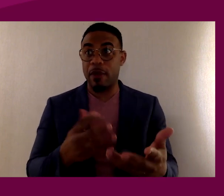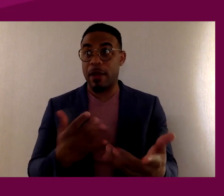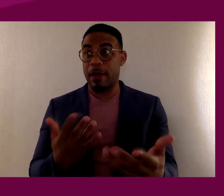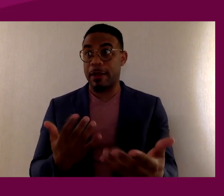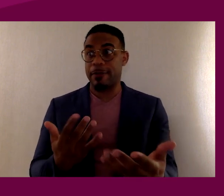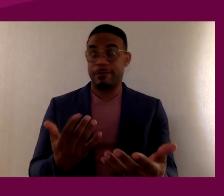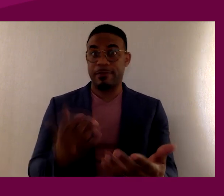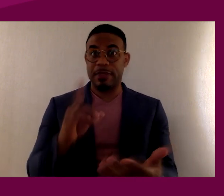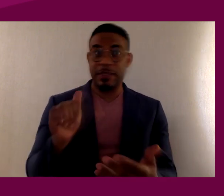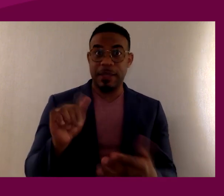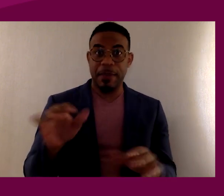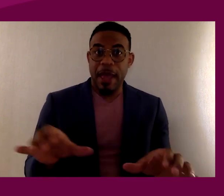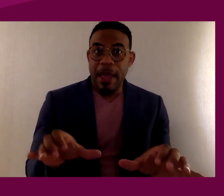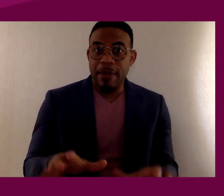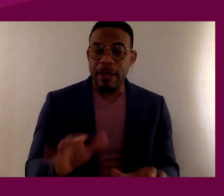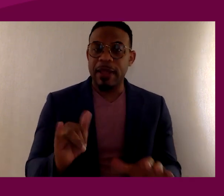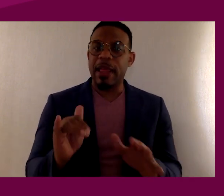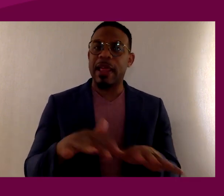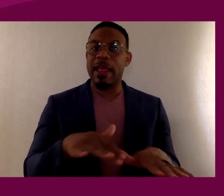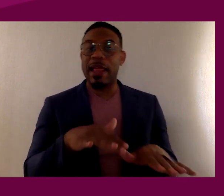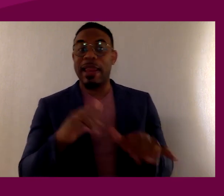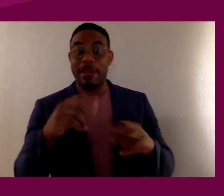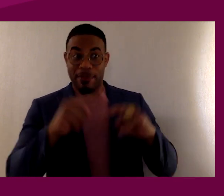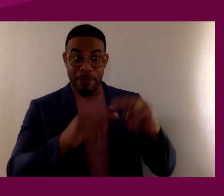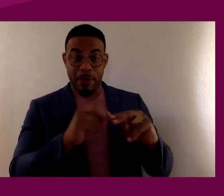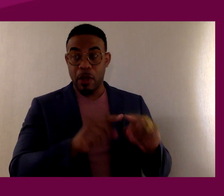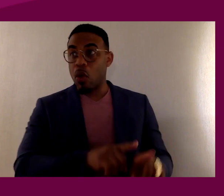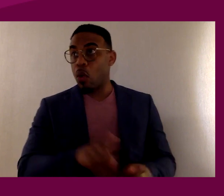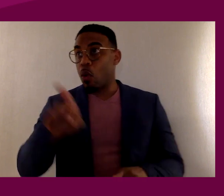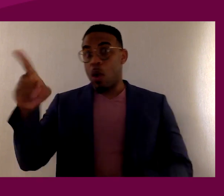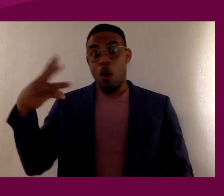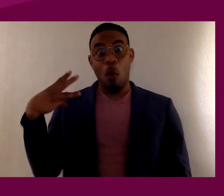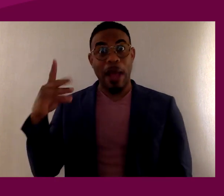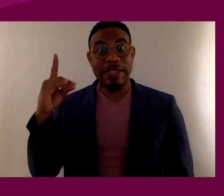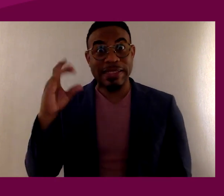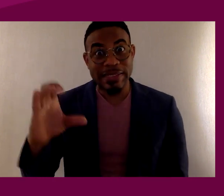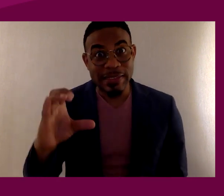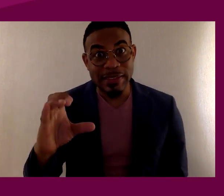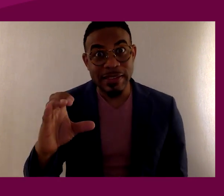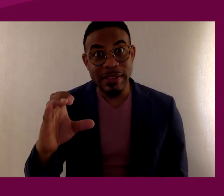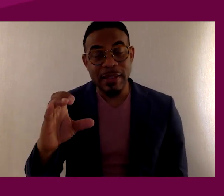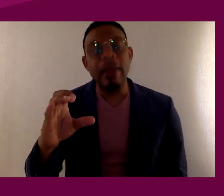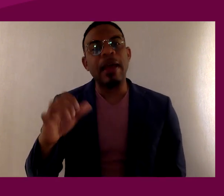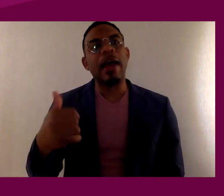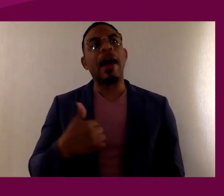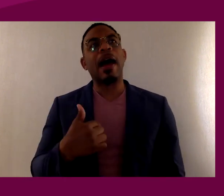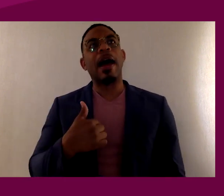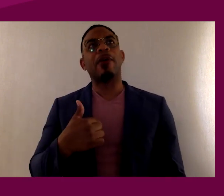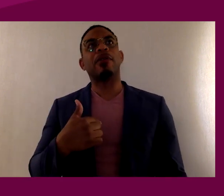is the group of disabled activists that left that building and went to Washington, D.C.,